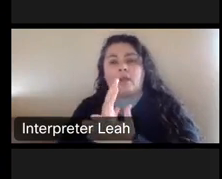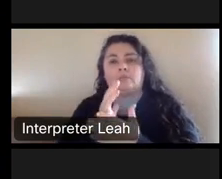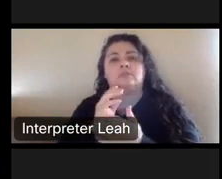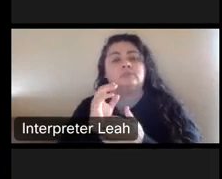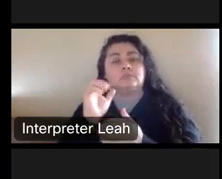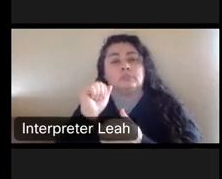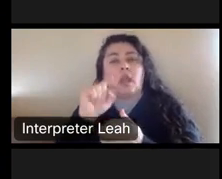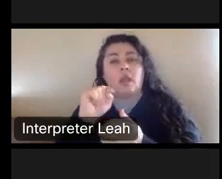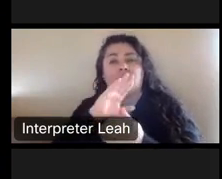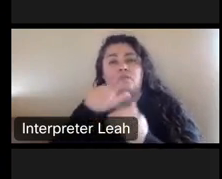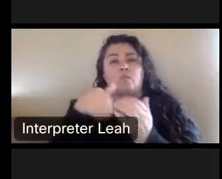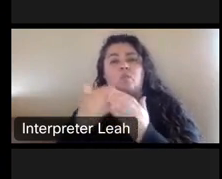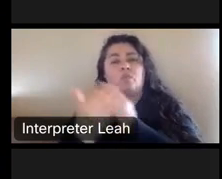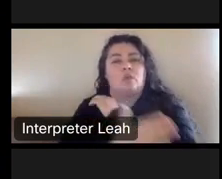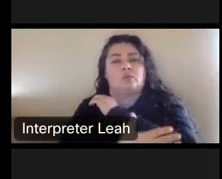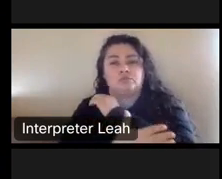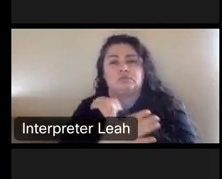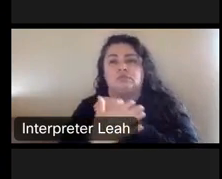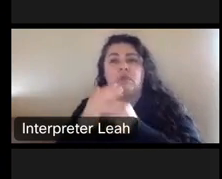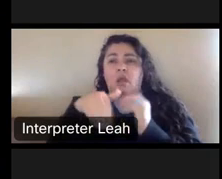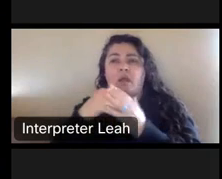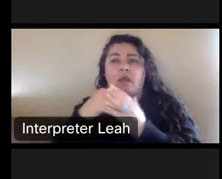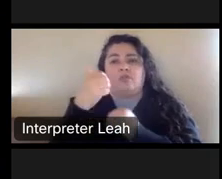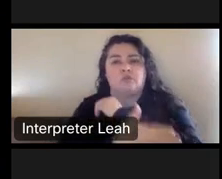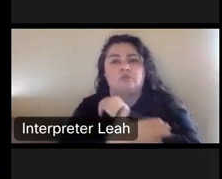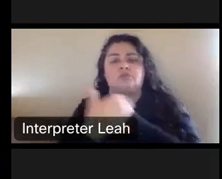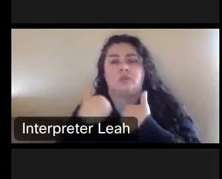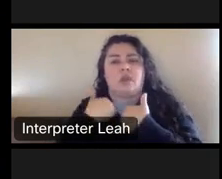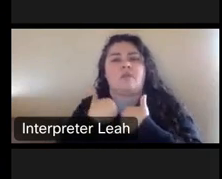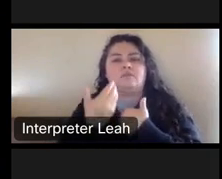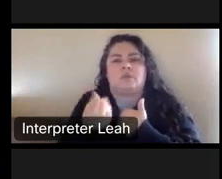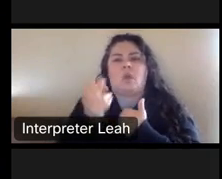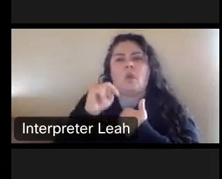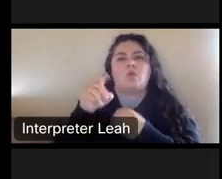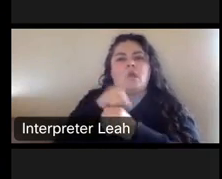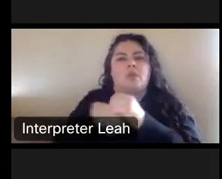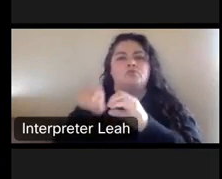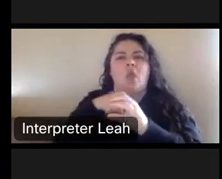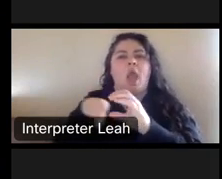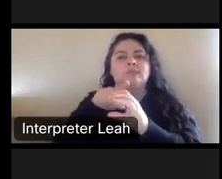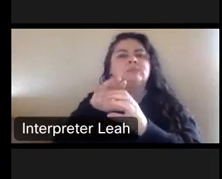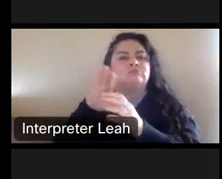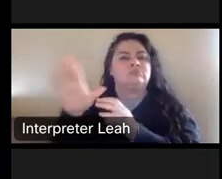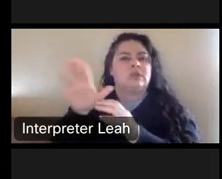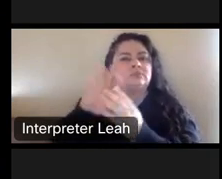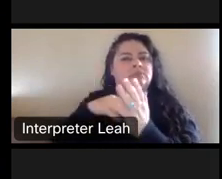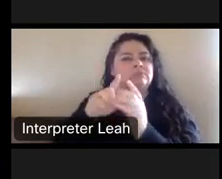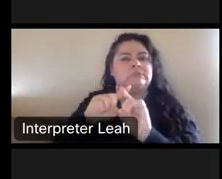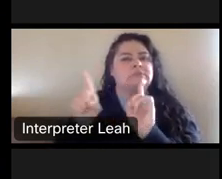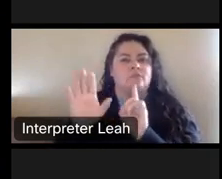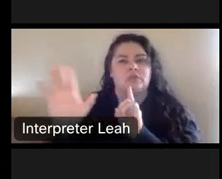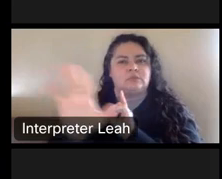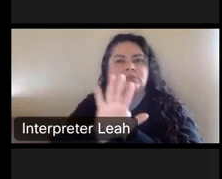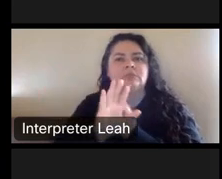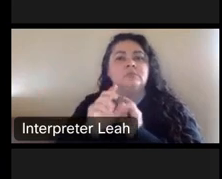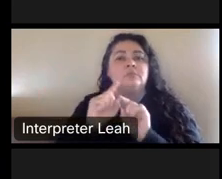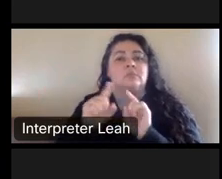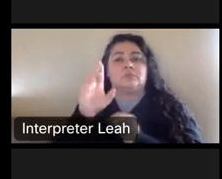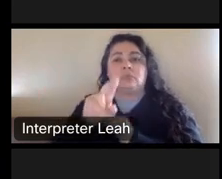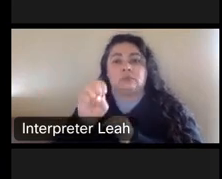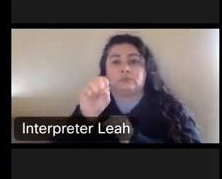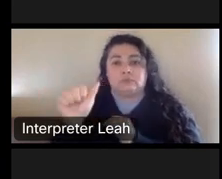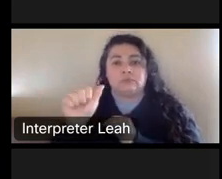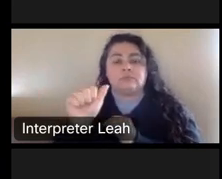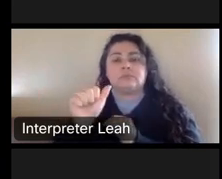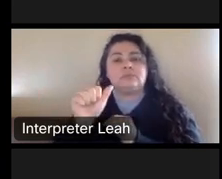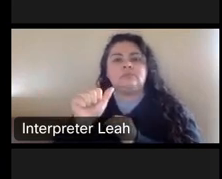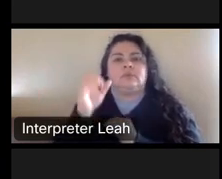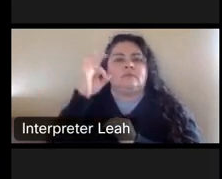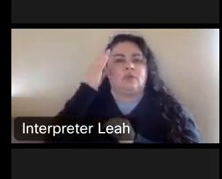And what you should know is that every other country has their own copyrights, and their schedules are completely different. So, but in the United States, the federal government completely occupies the copyright world.